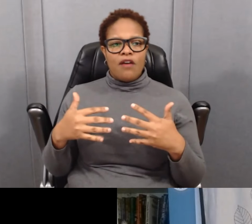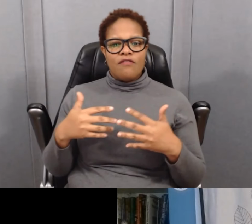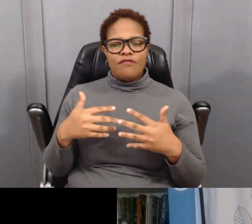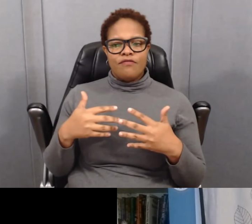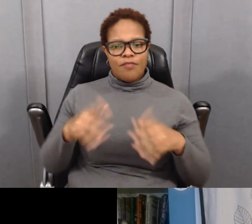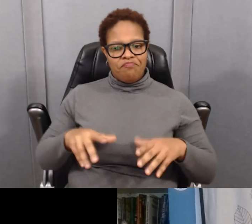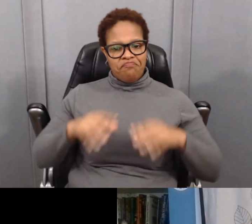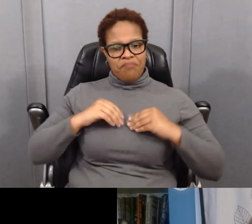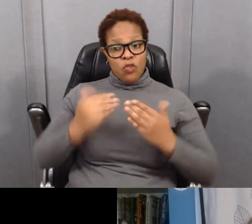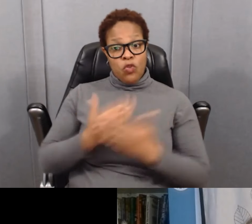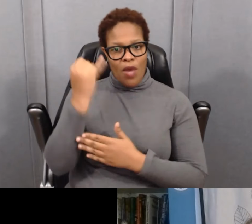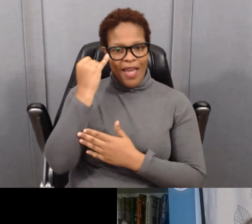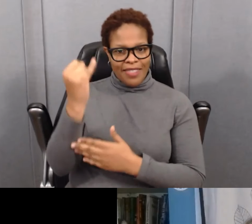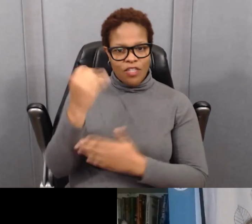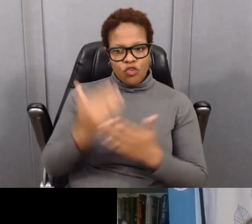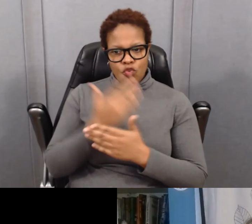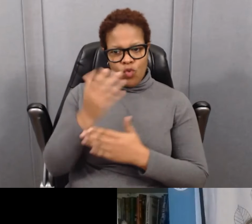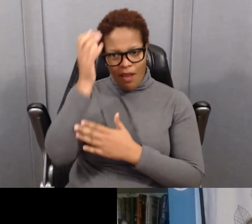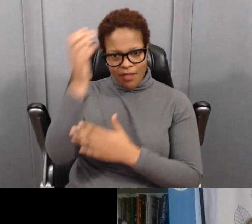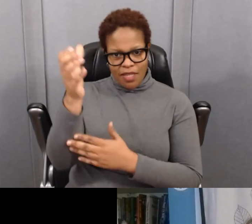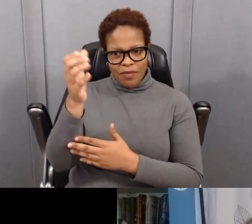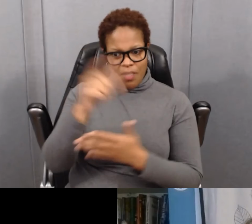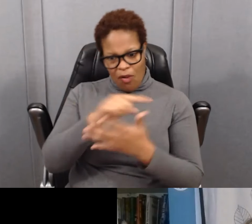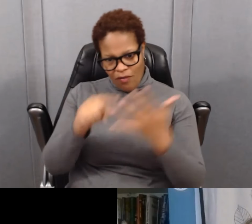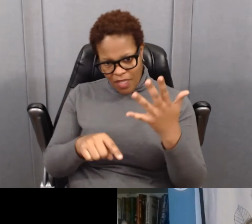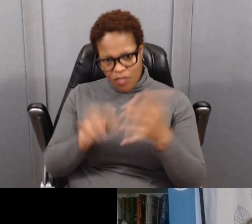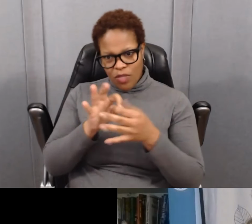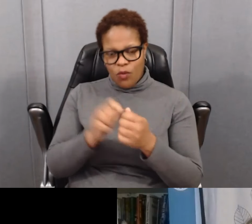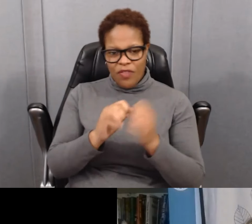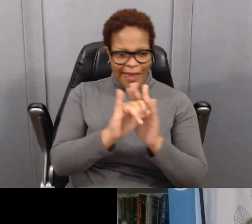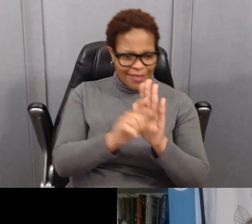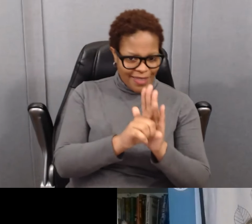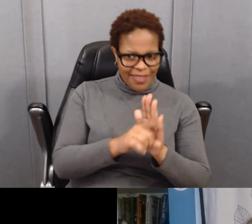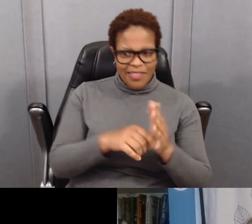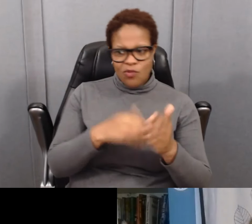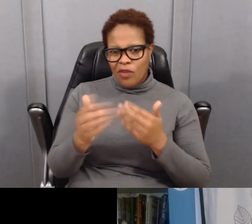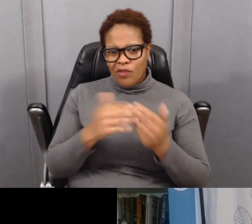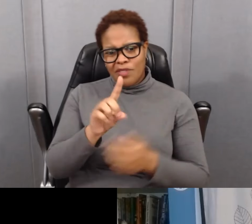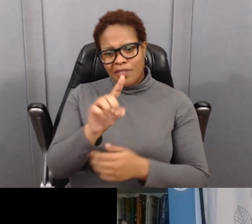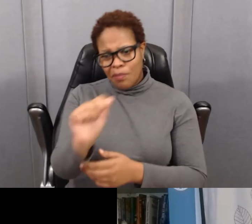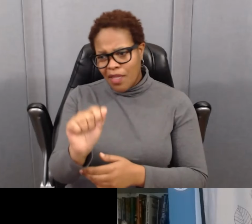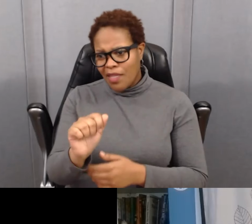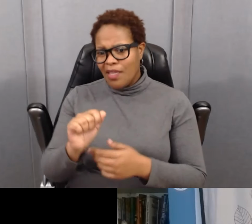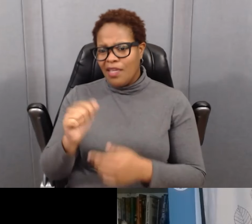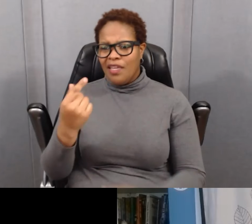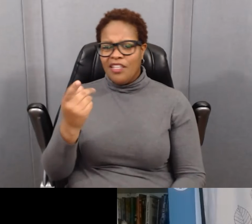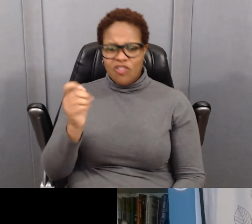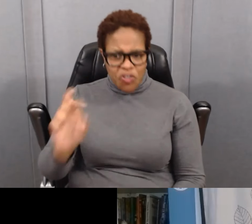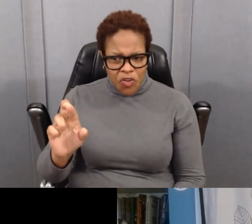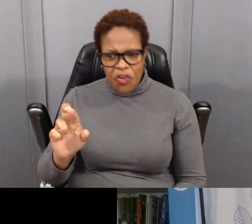and new concepts about all of these things when it comes to identity. Whether that's disability, whether that's gender, whether that's so-called race, race is not real.